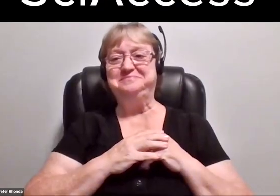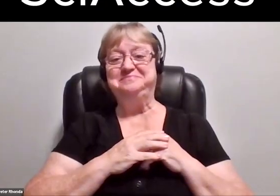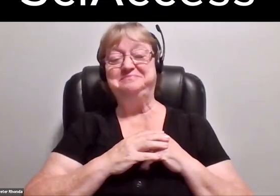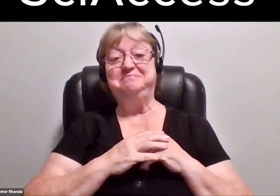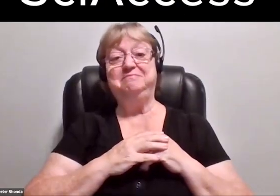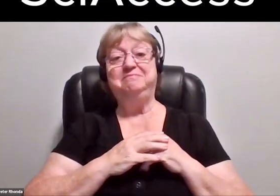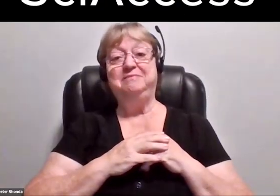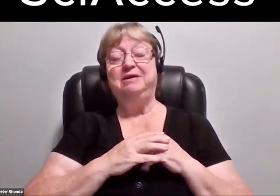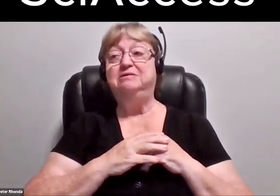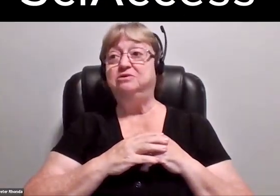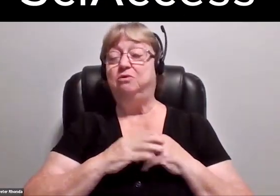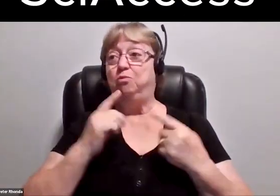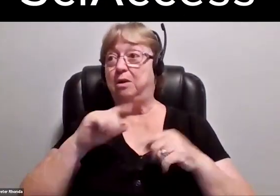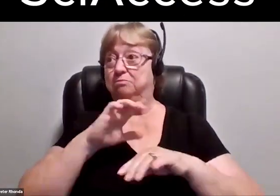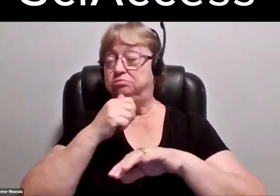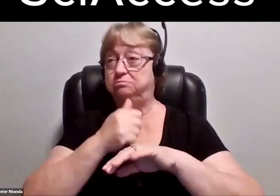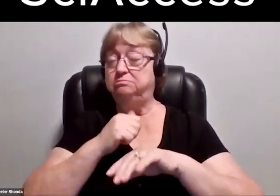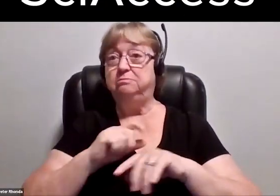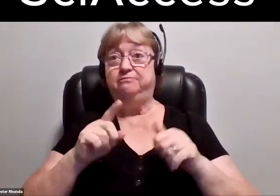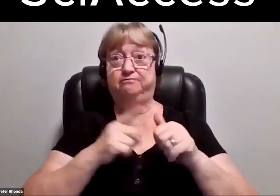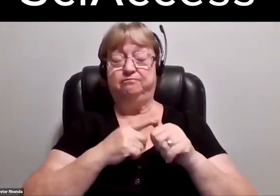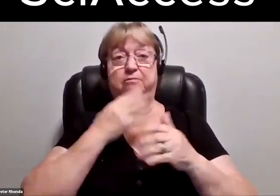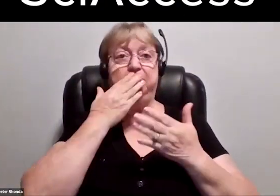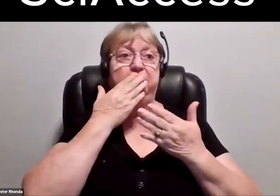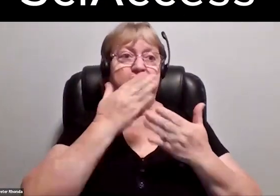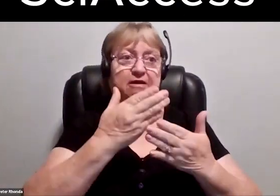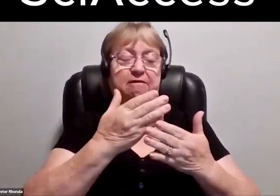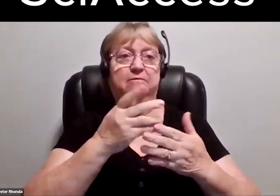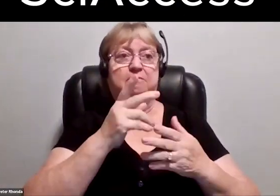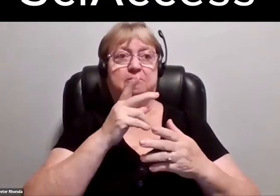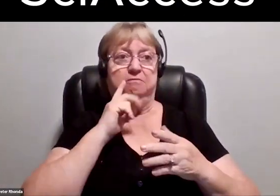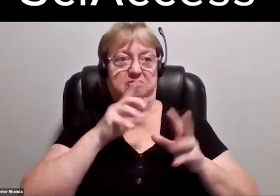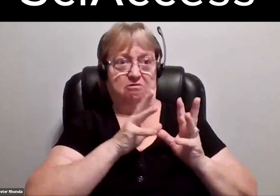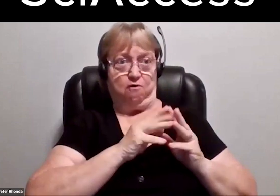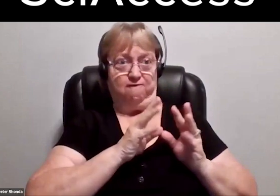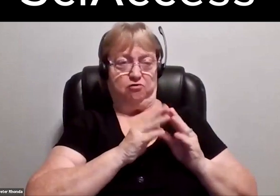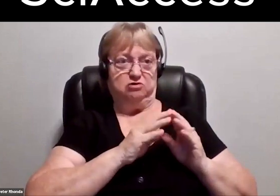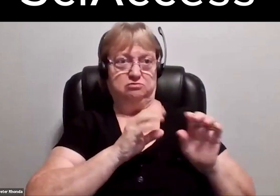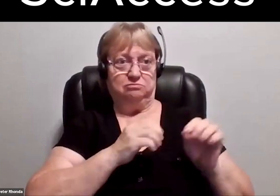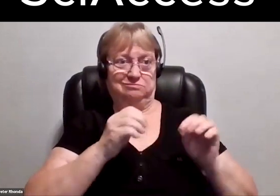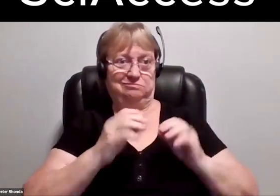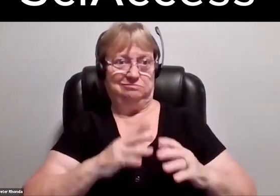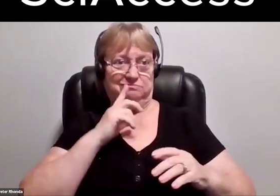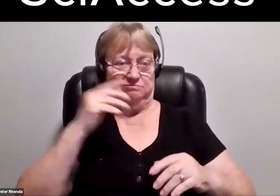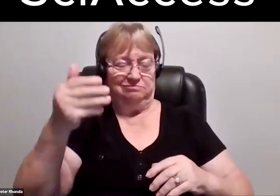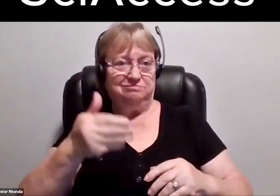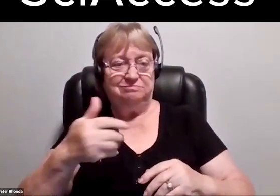As I'm getting set up, I would like to thank the organizers of this conference for inviting me to participate.